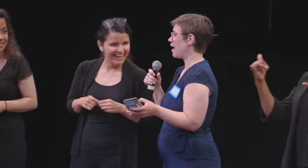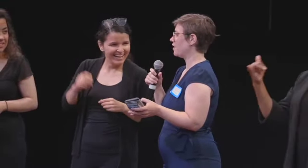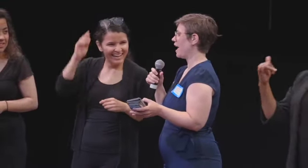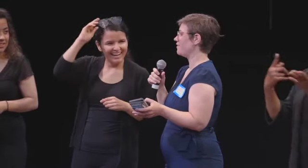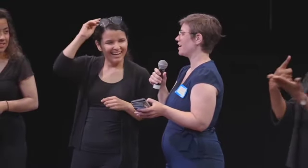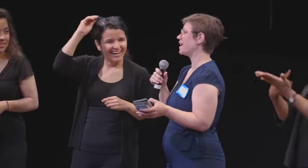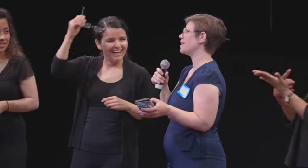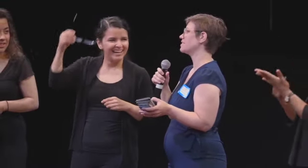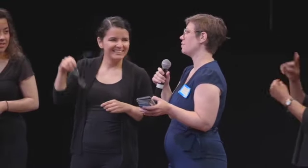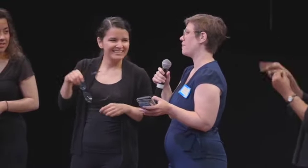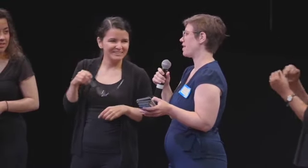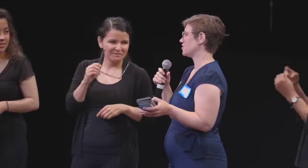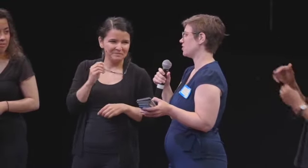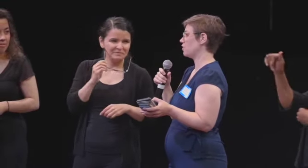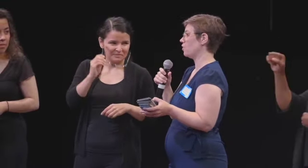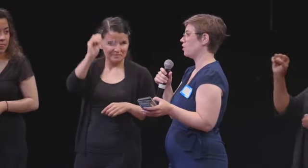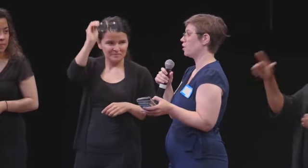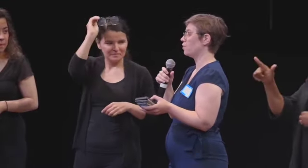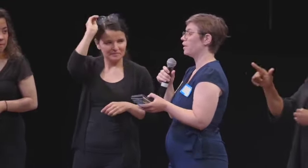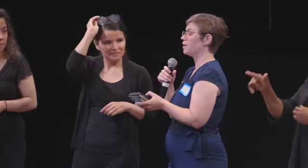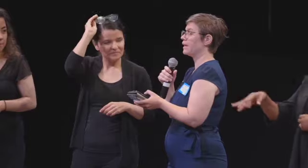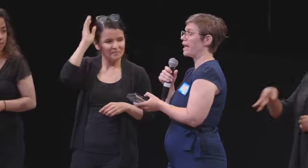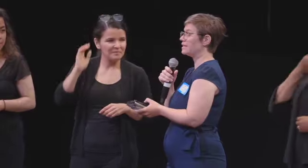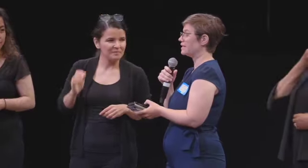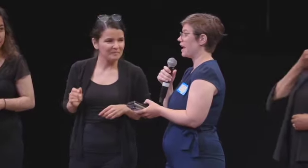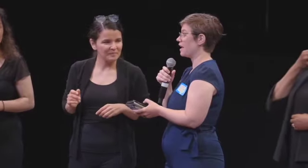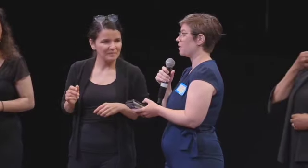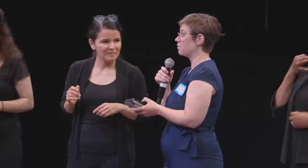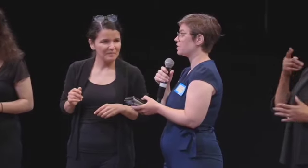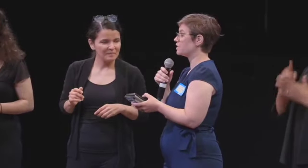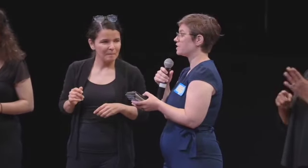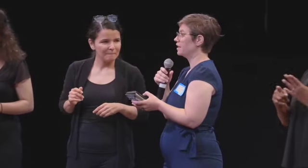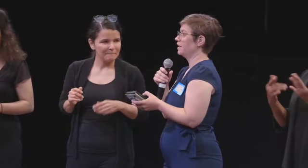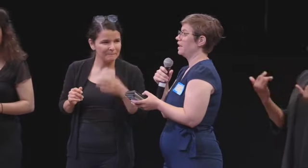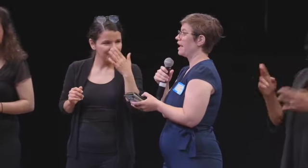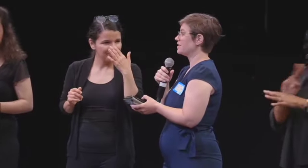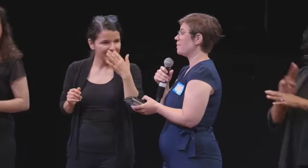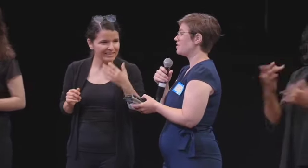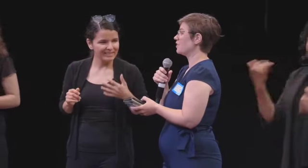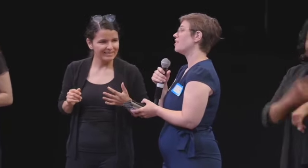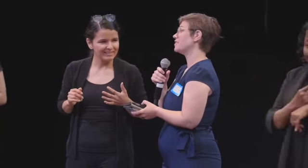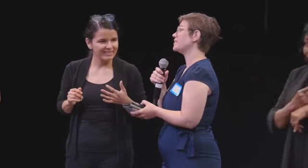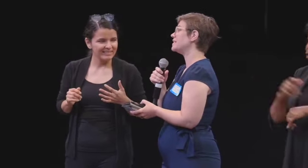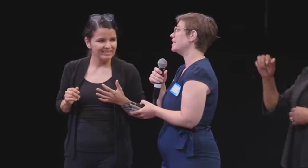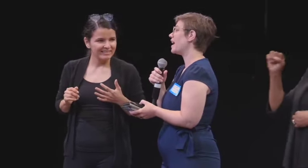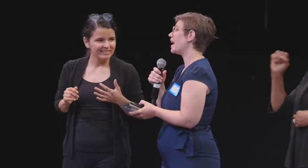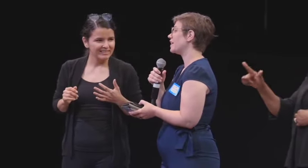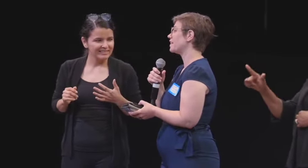about having an ASL master, or what we had today which is an ASL master and also a CDI.